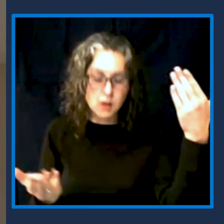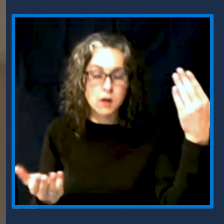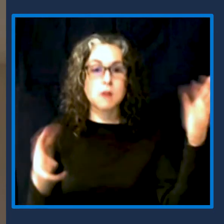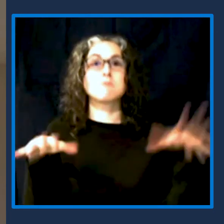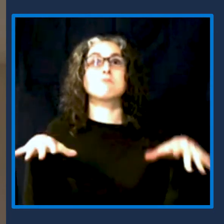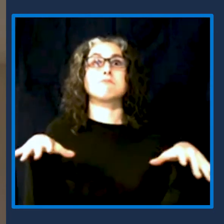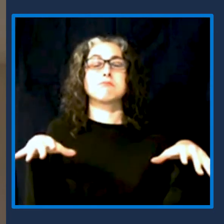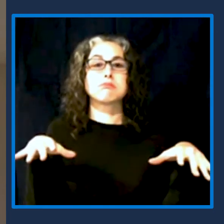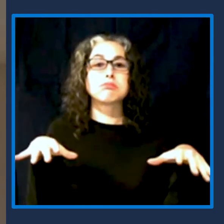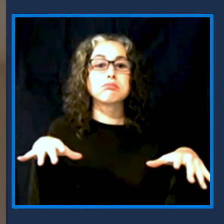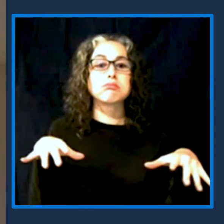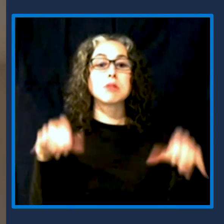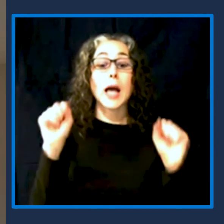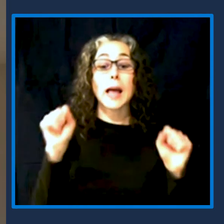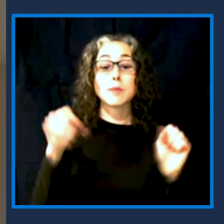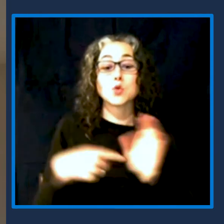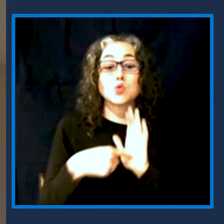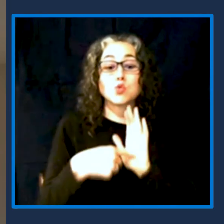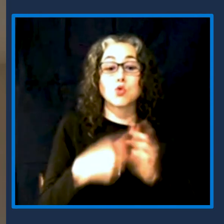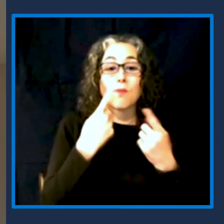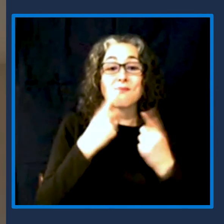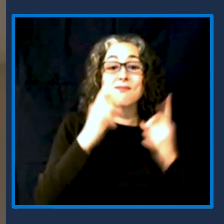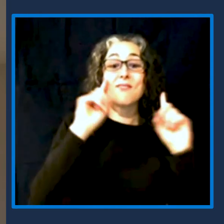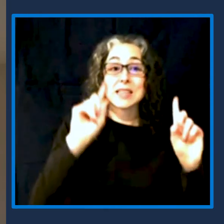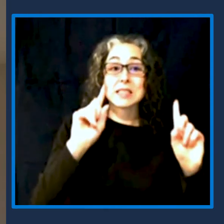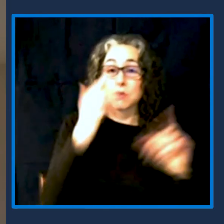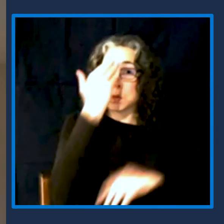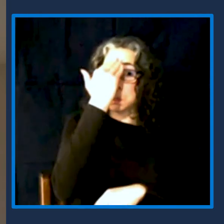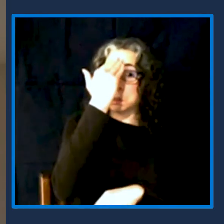being able to demonstrate effectively his subject matter knowledge